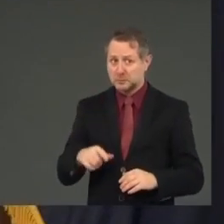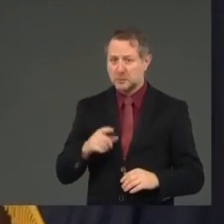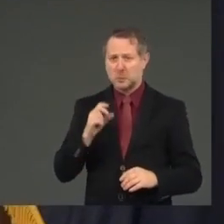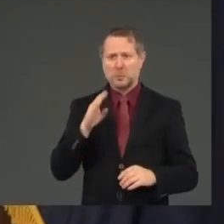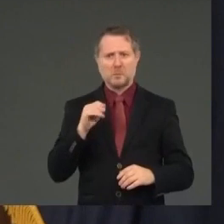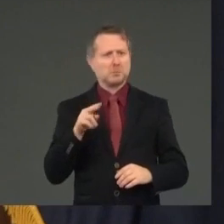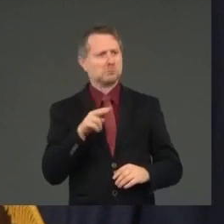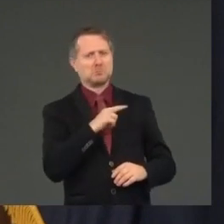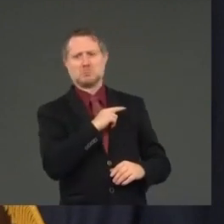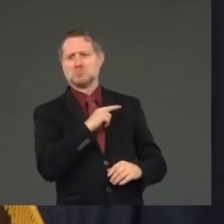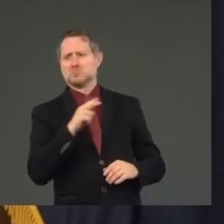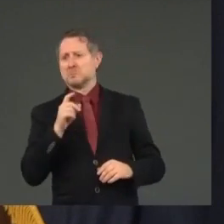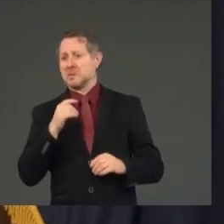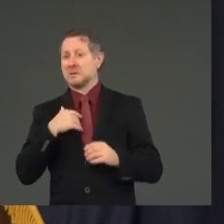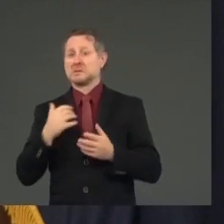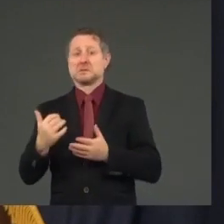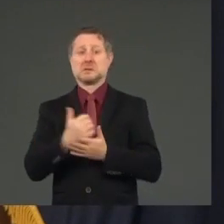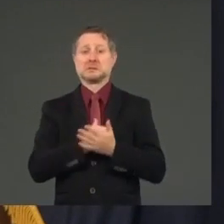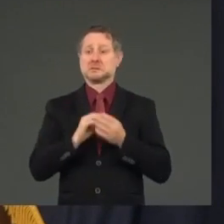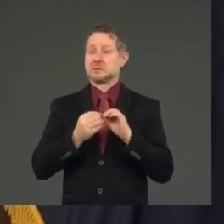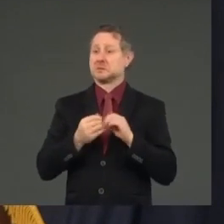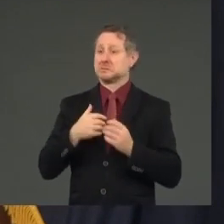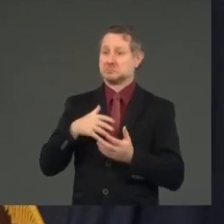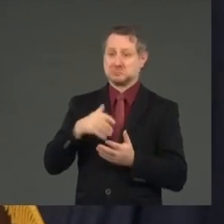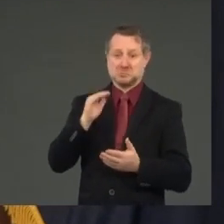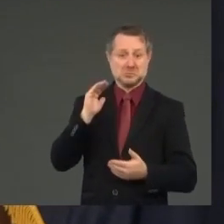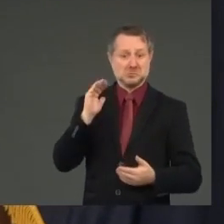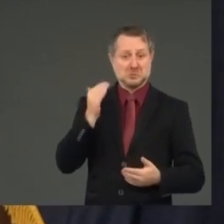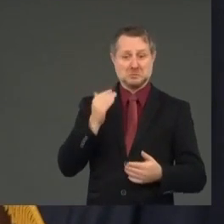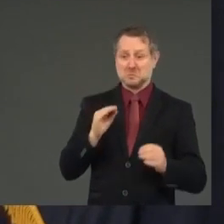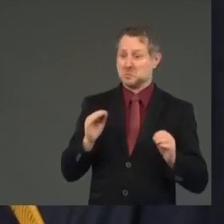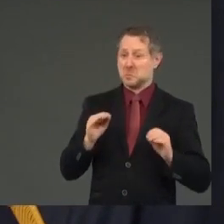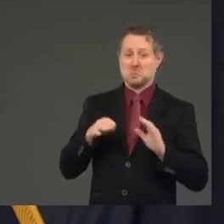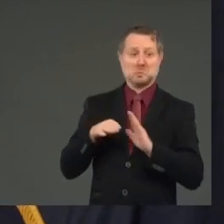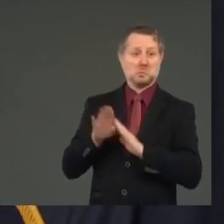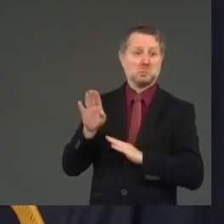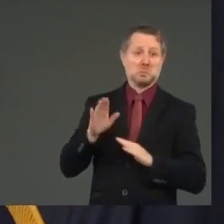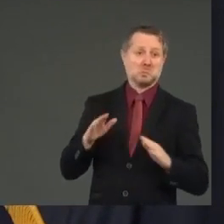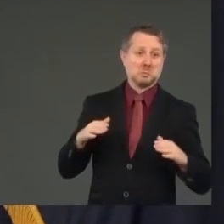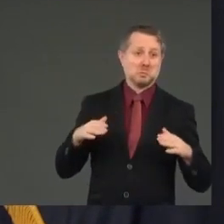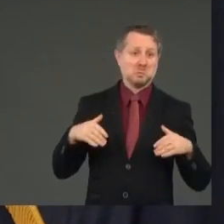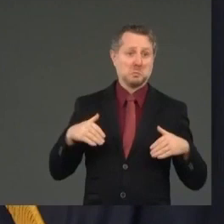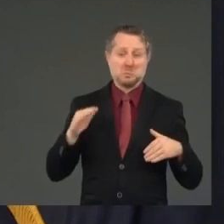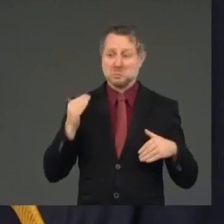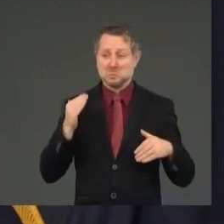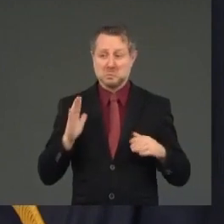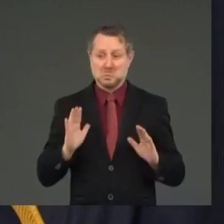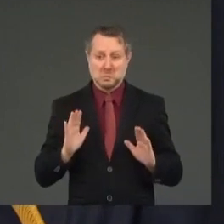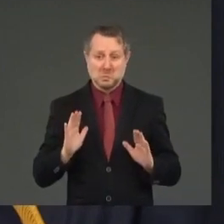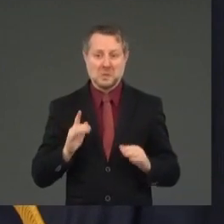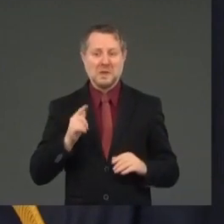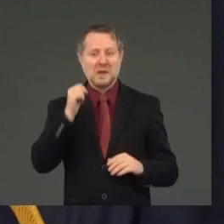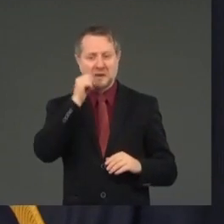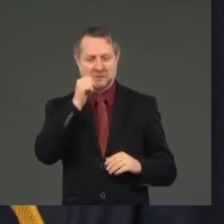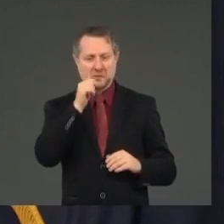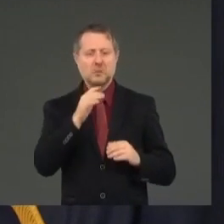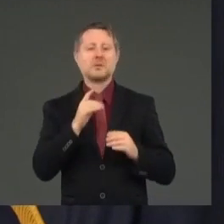IN THESE REGIONS? ARE INFECTIONS TICKING UP? WE HAVE NOT -- ON THE DATA THAT HAS COME IN SO FAR, WE